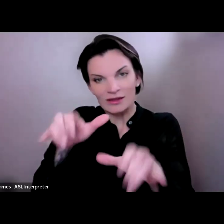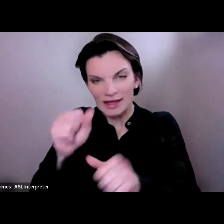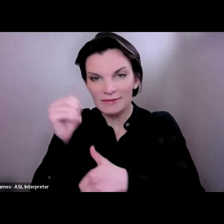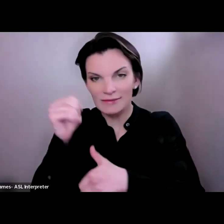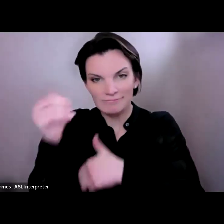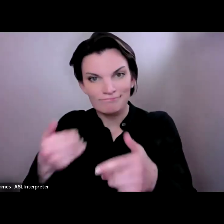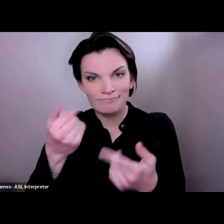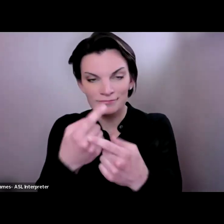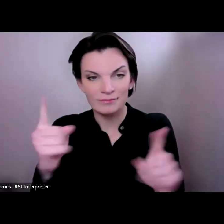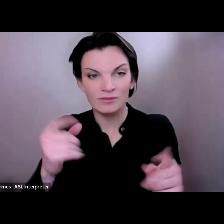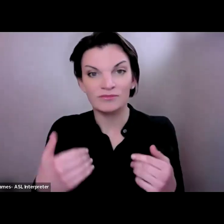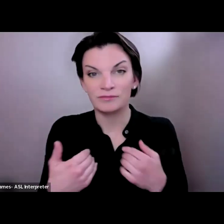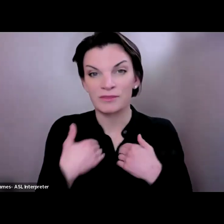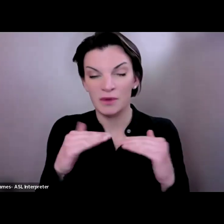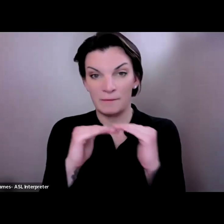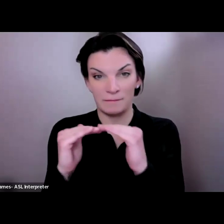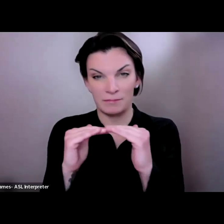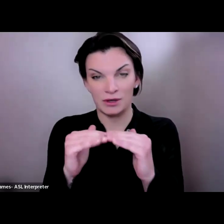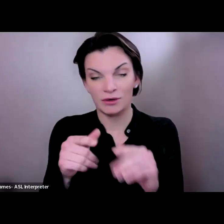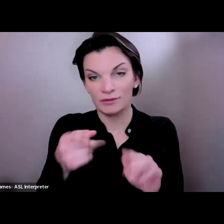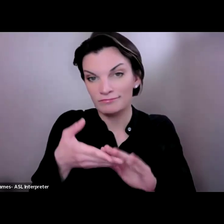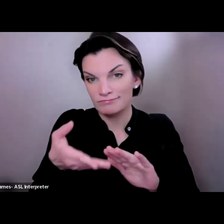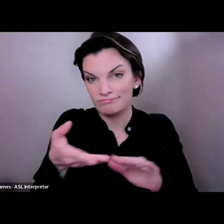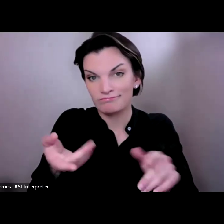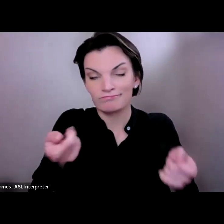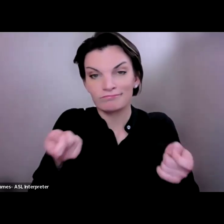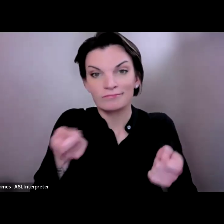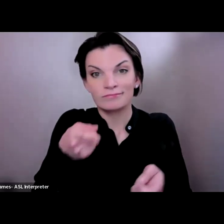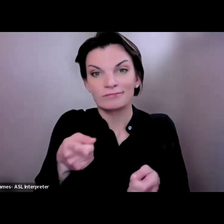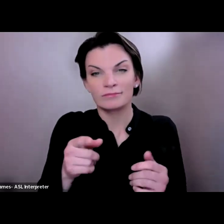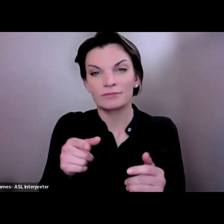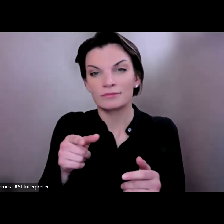respite. It's called the FIA; it is the first one in the state of Massachusetts. It is a house.